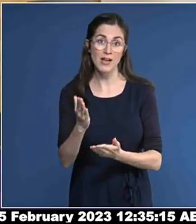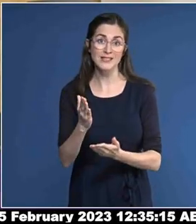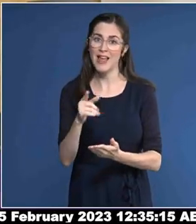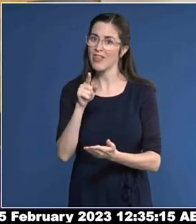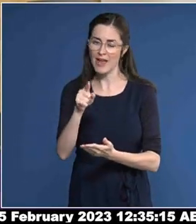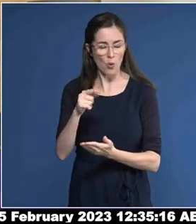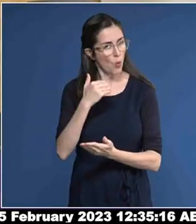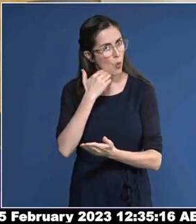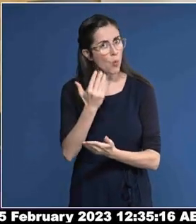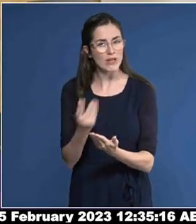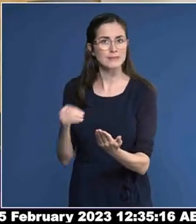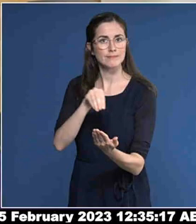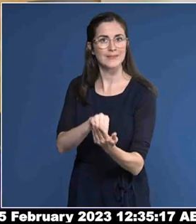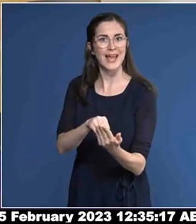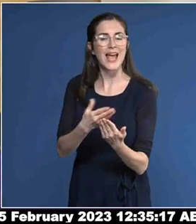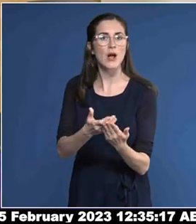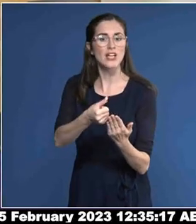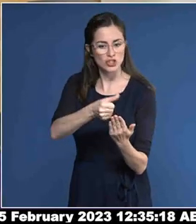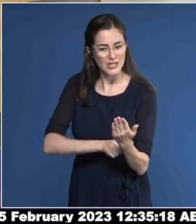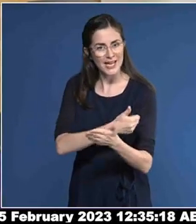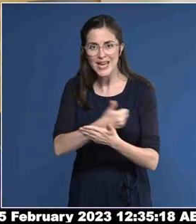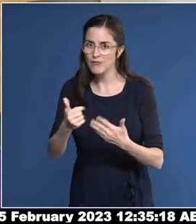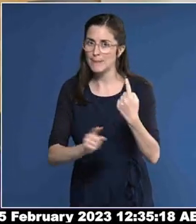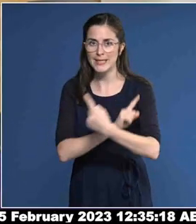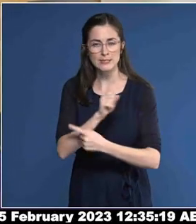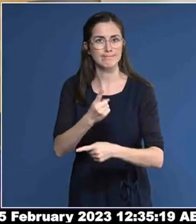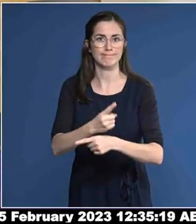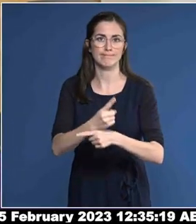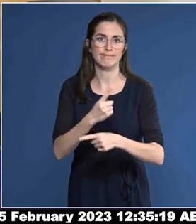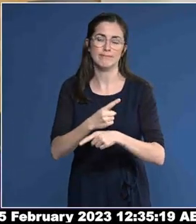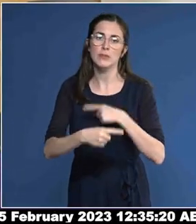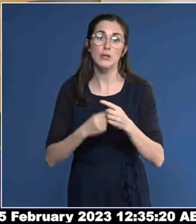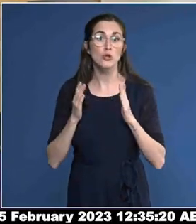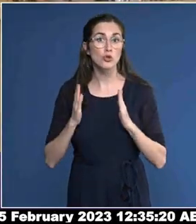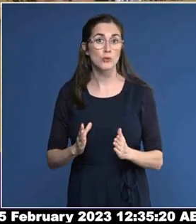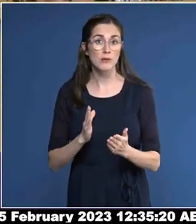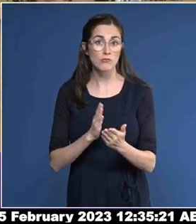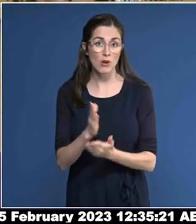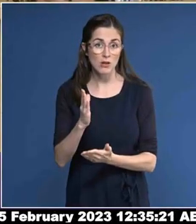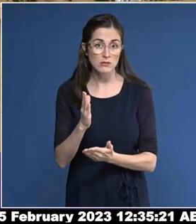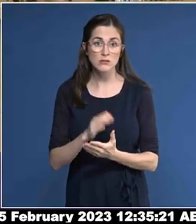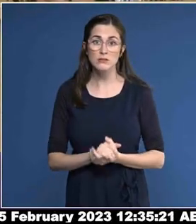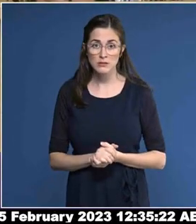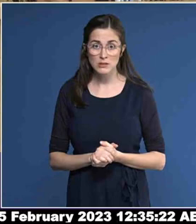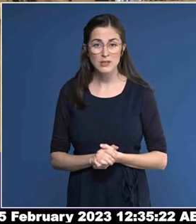I think sometimes that human rights is taken for granted, that everybody understands that.